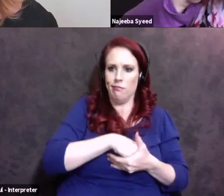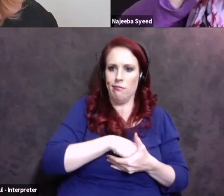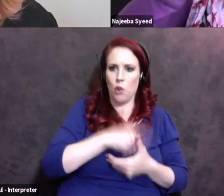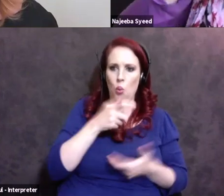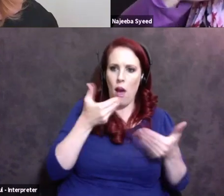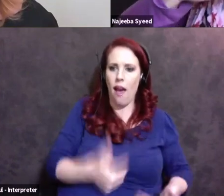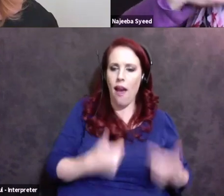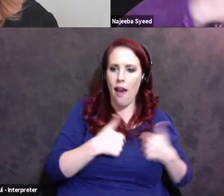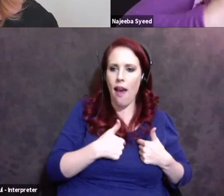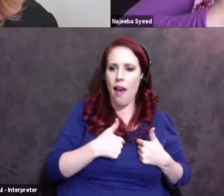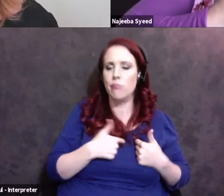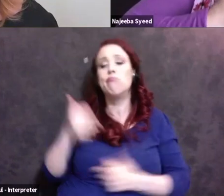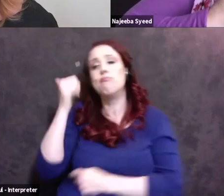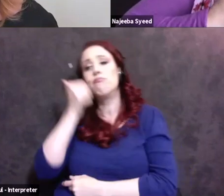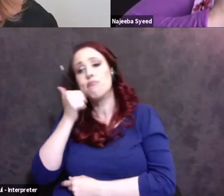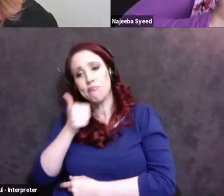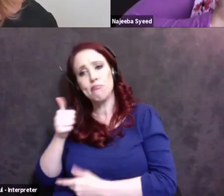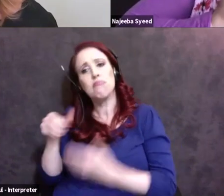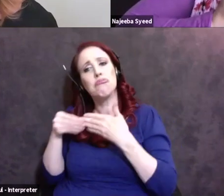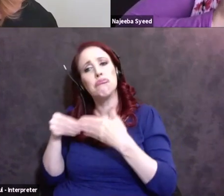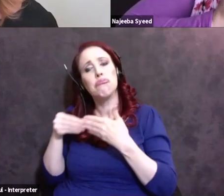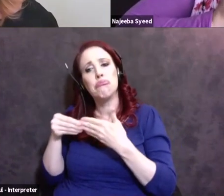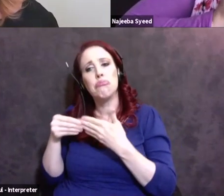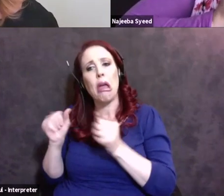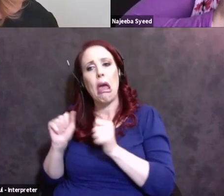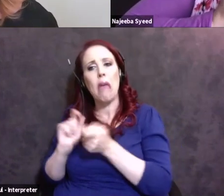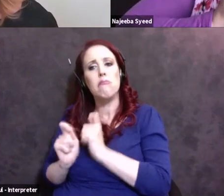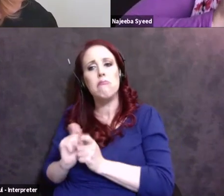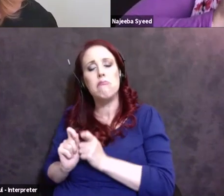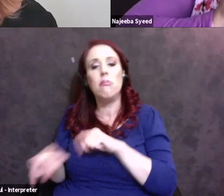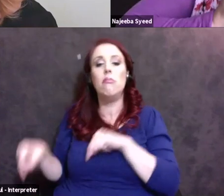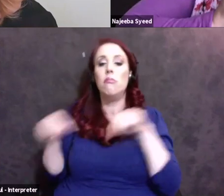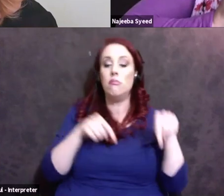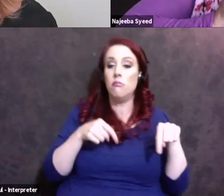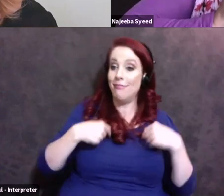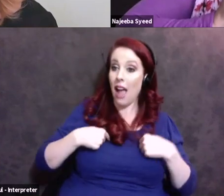I cover my head and I remember when I was in college, I went in for a job interview